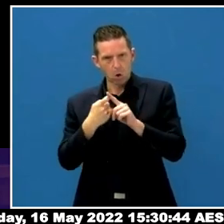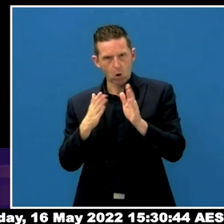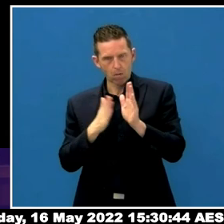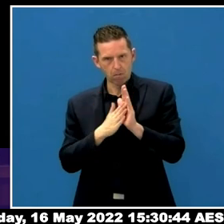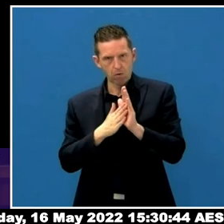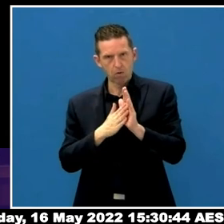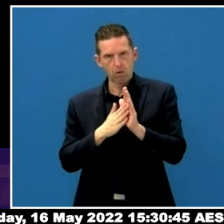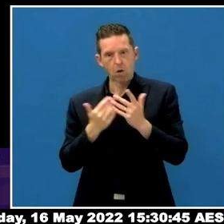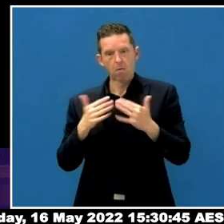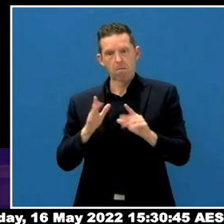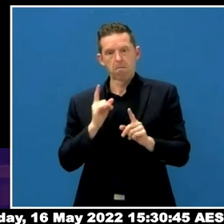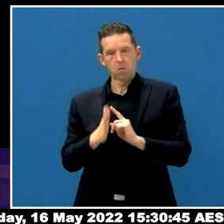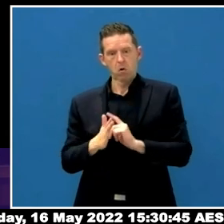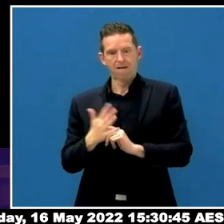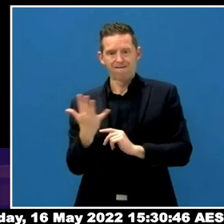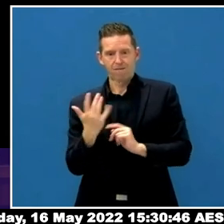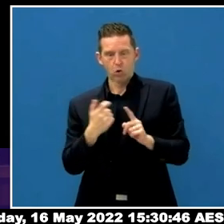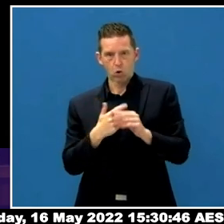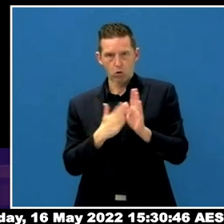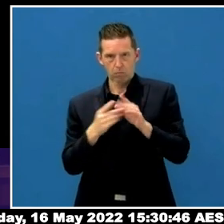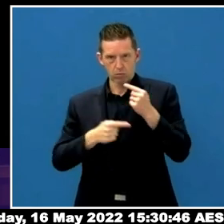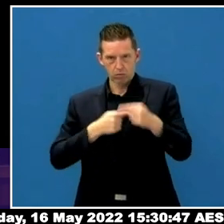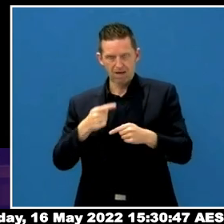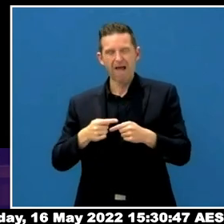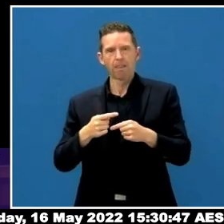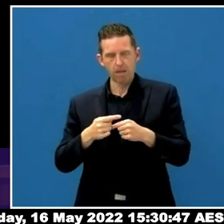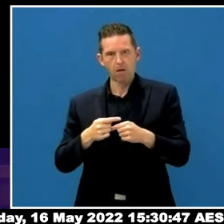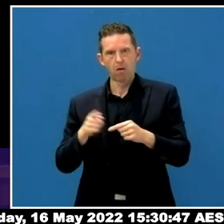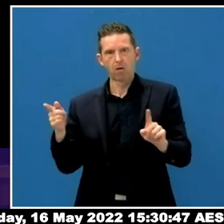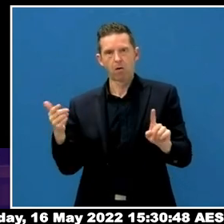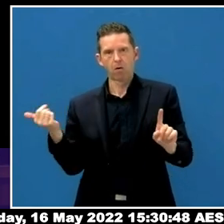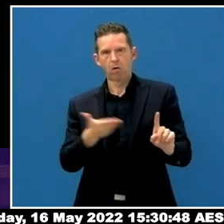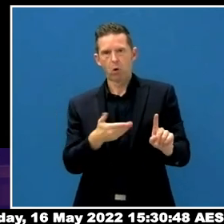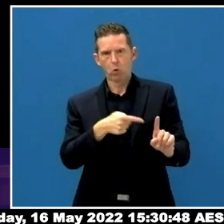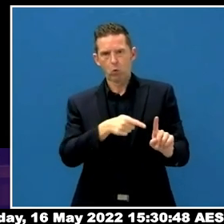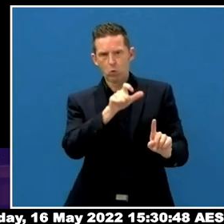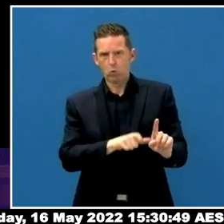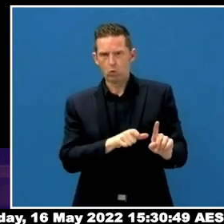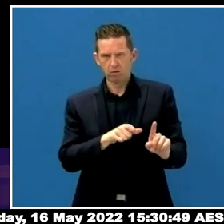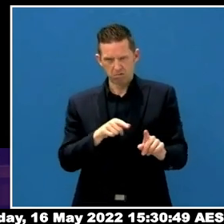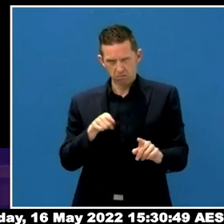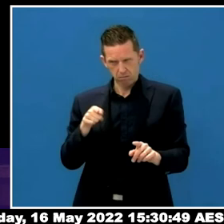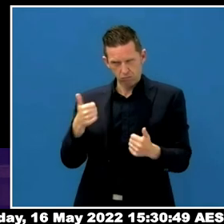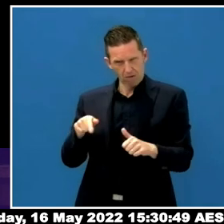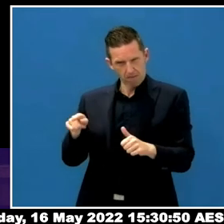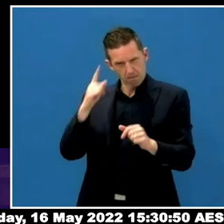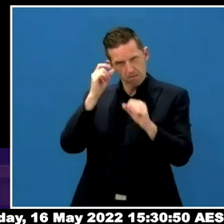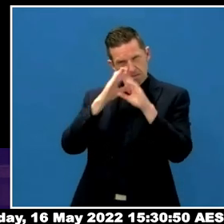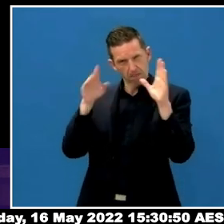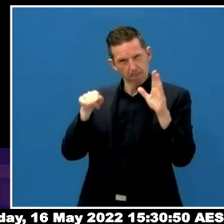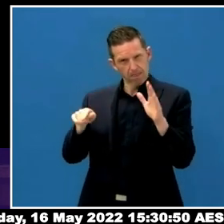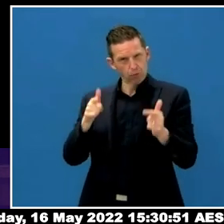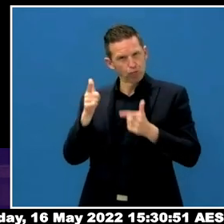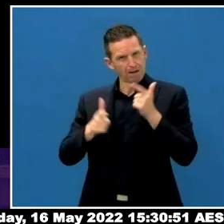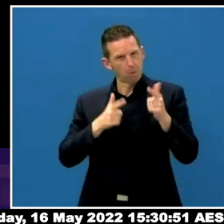invoiced to the participant monthly, do you understand that to be the transport fee cost, or is that something different or you don't know?